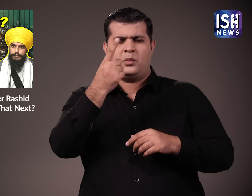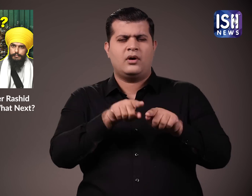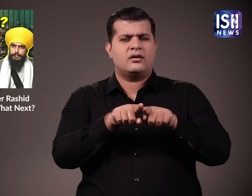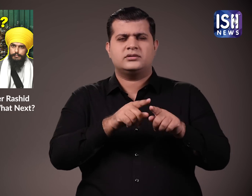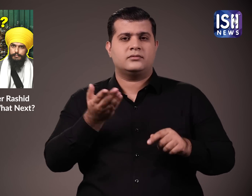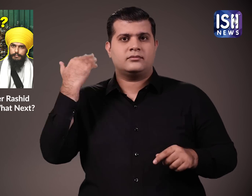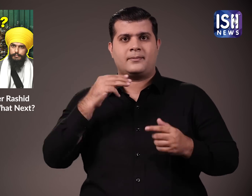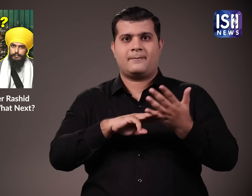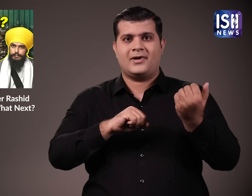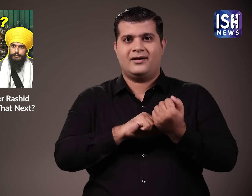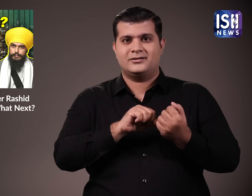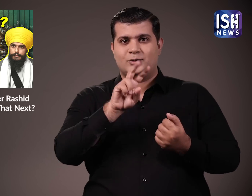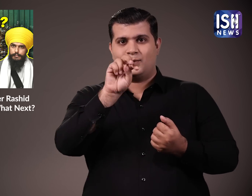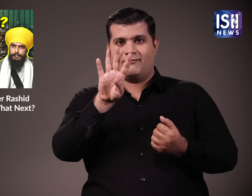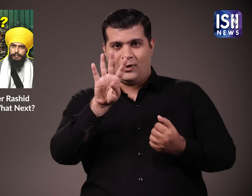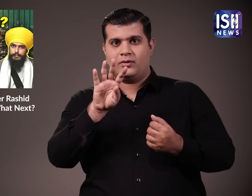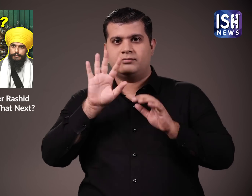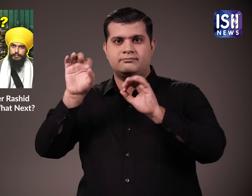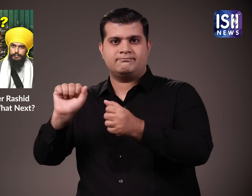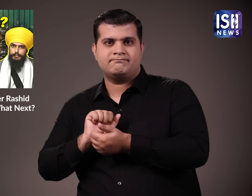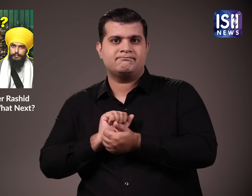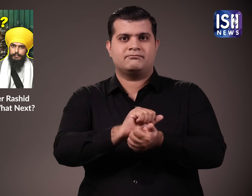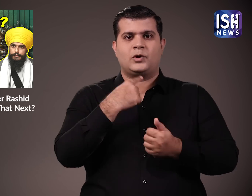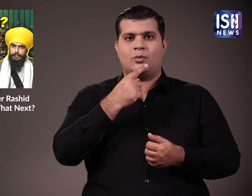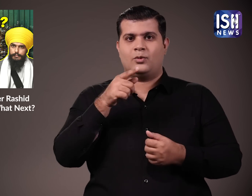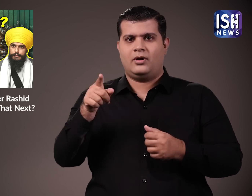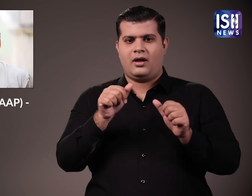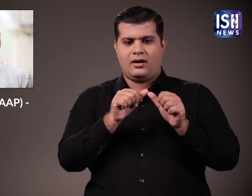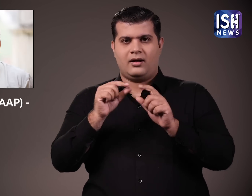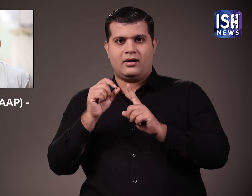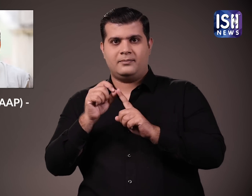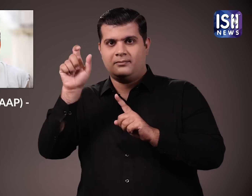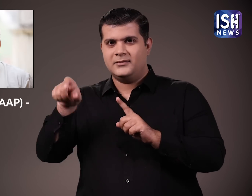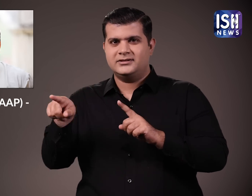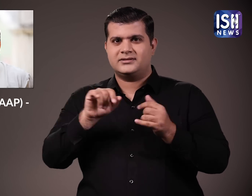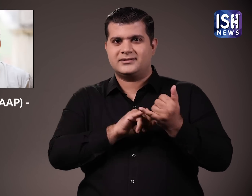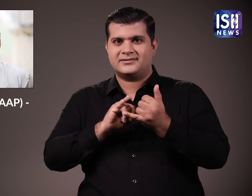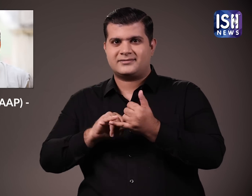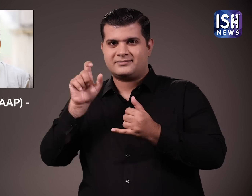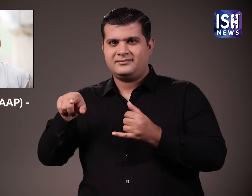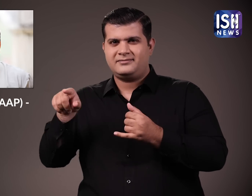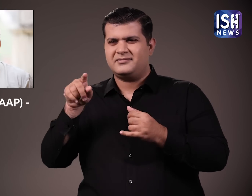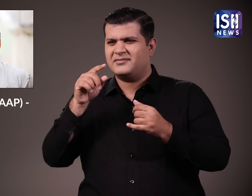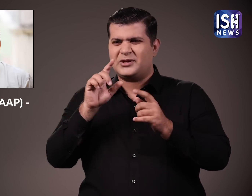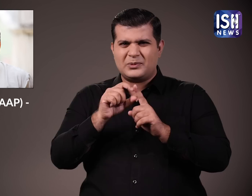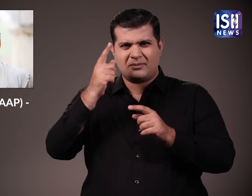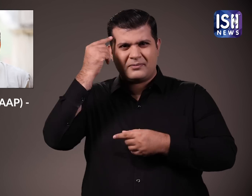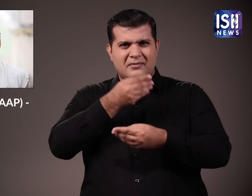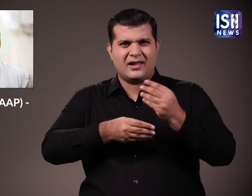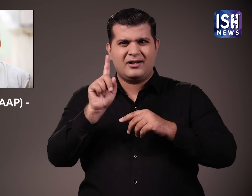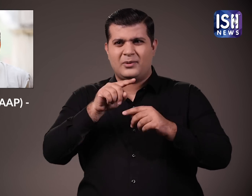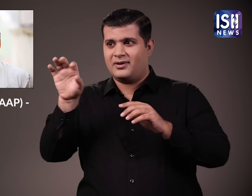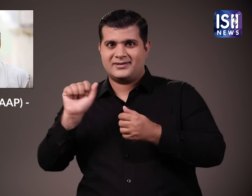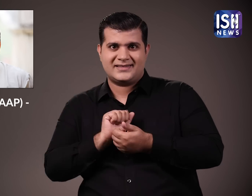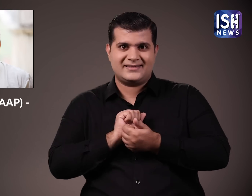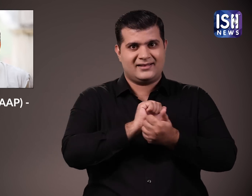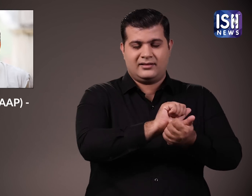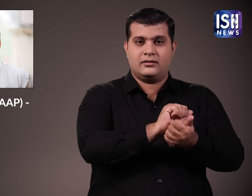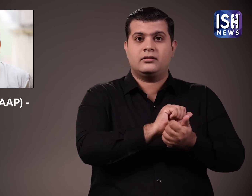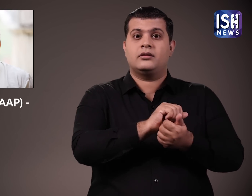In March 2024, Aam Aadmi Party leader Sanjay Singh was arrested on money laundering charges.